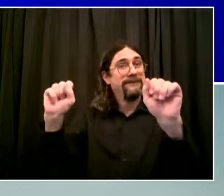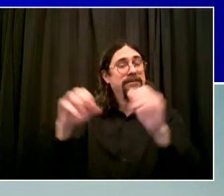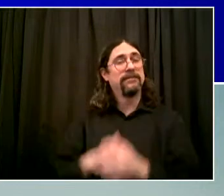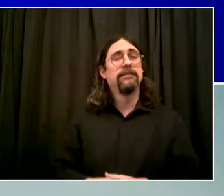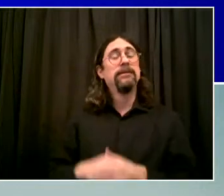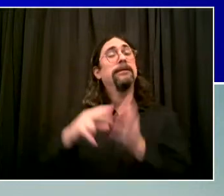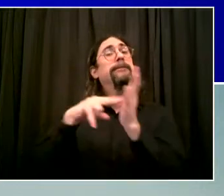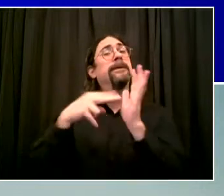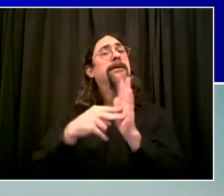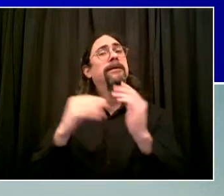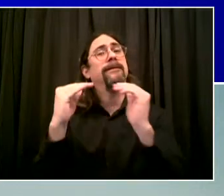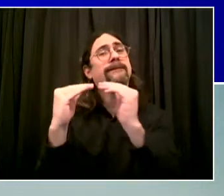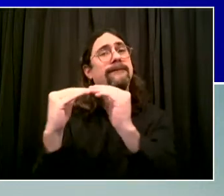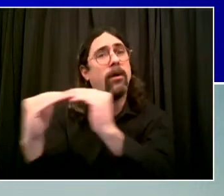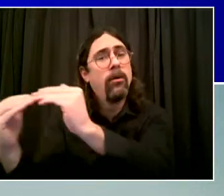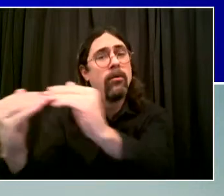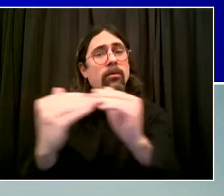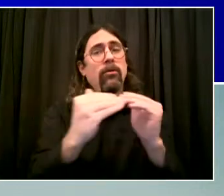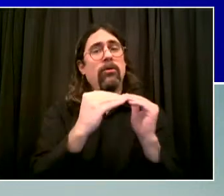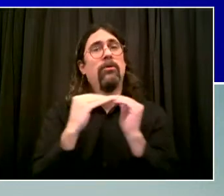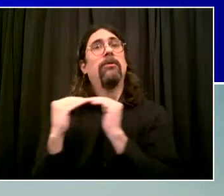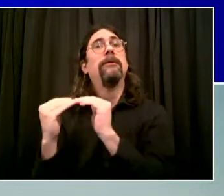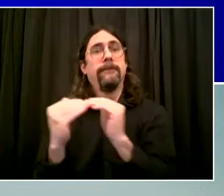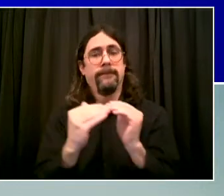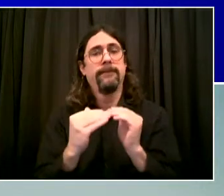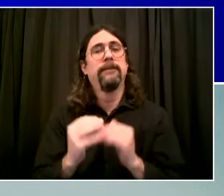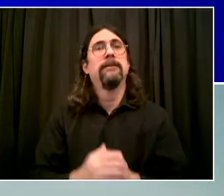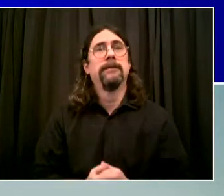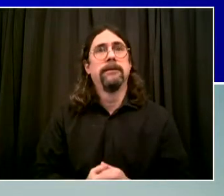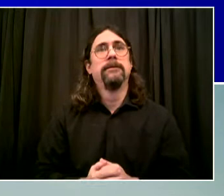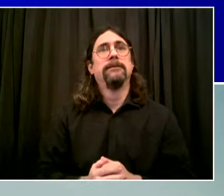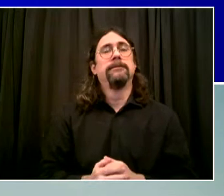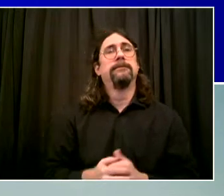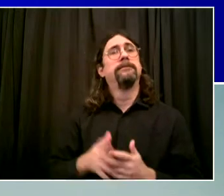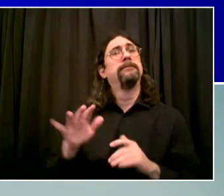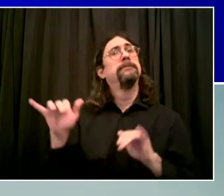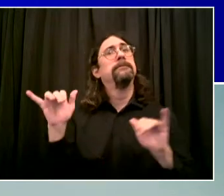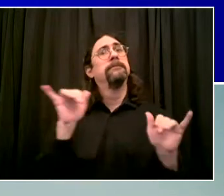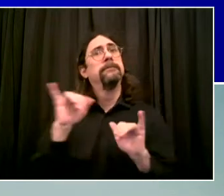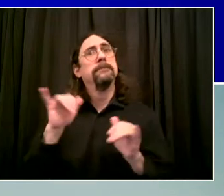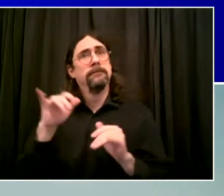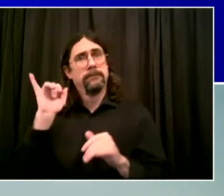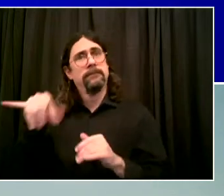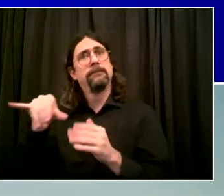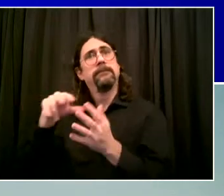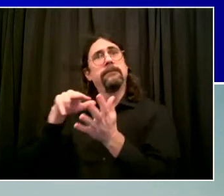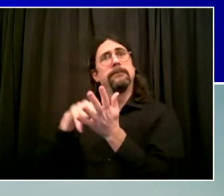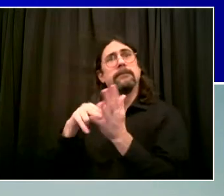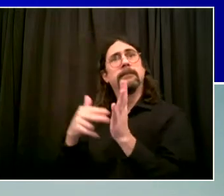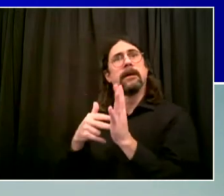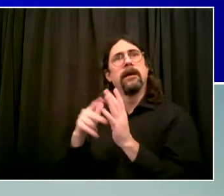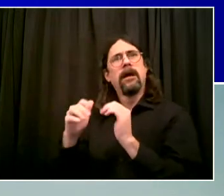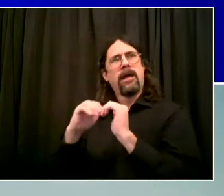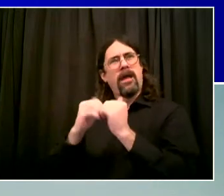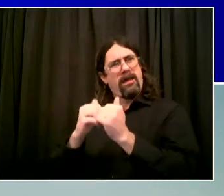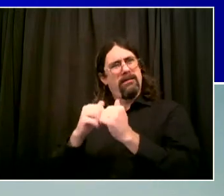NOW, A RECOVERY FOR ALL OF US MEANS MAKING SURE OUR COMMUNITIES ARE SAFE AND THAT LIFE IN OUR COMMUNITIES IS S FAIR. A RECOVERY FOR ALL OF US MEANS